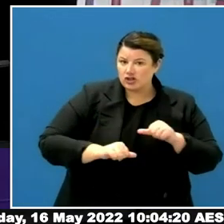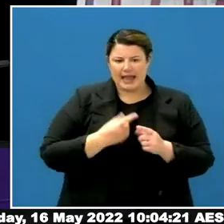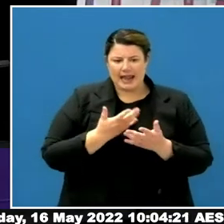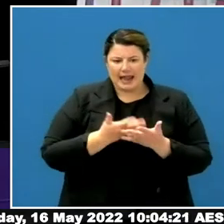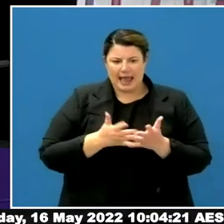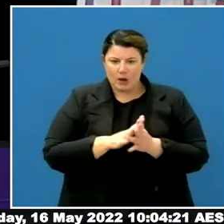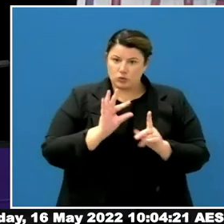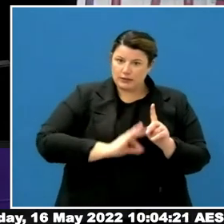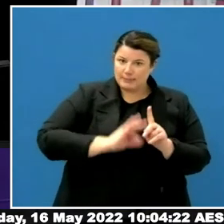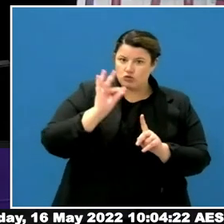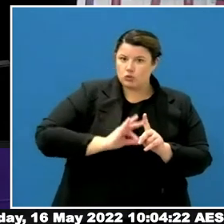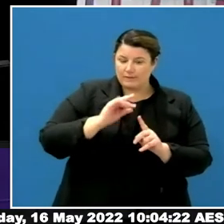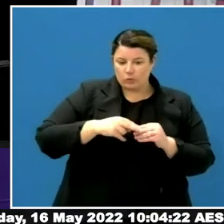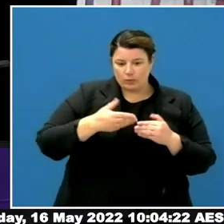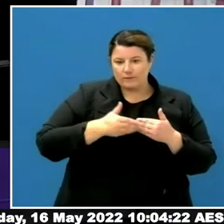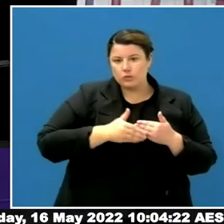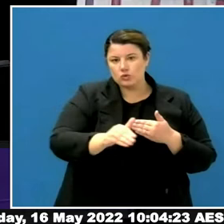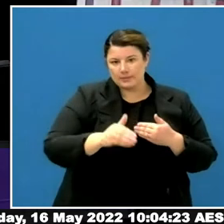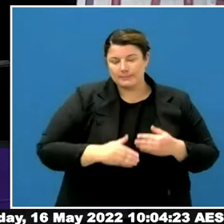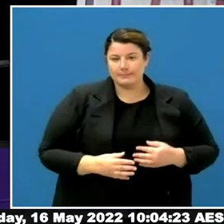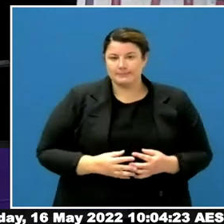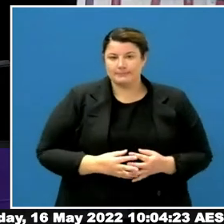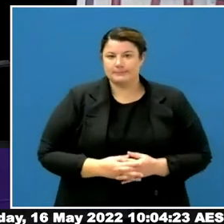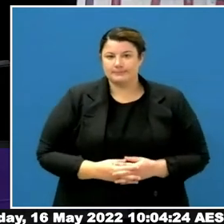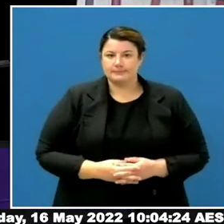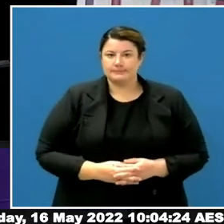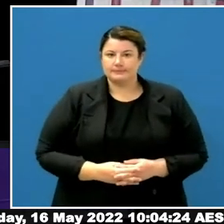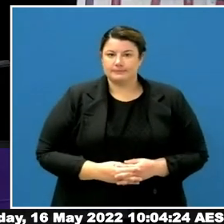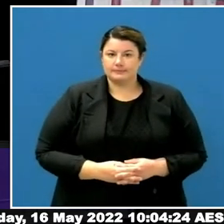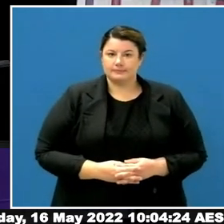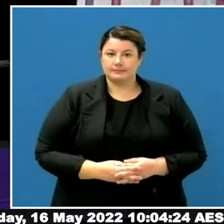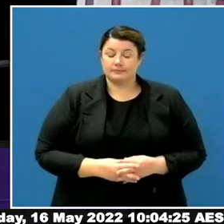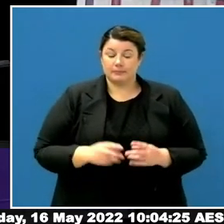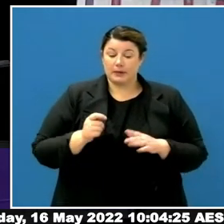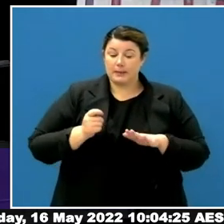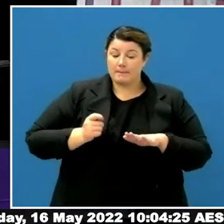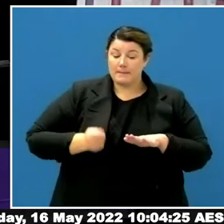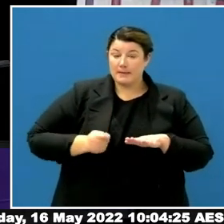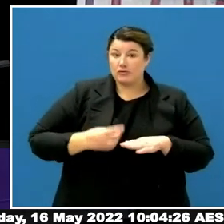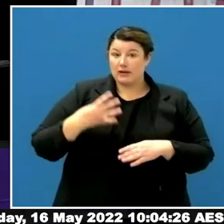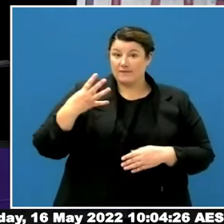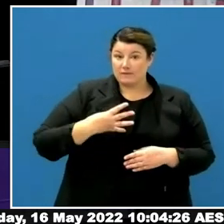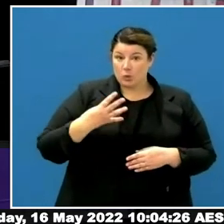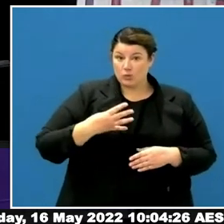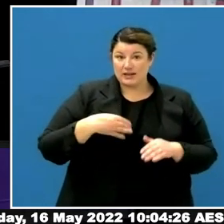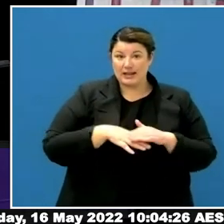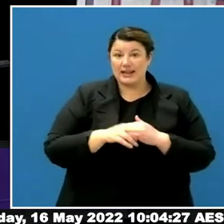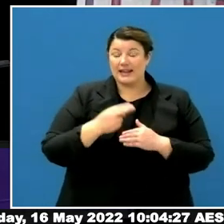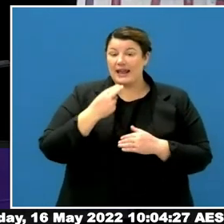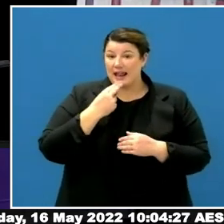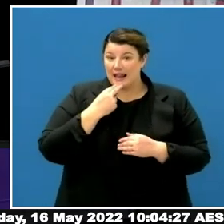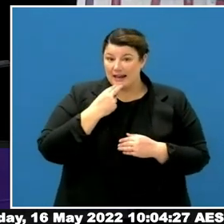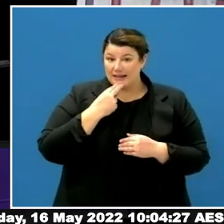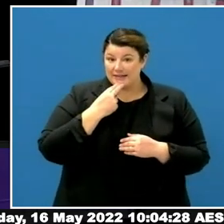Sunnyfield. Public hearing 14 was held in Adelaide between 7 and 11 June 2021.